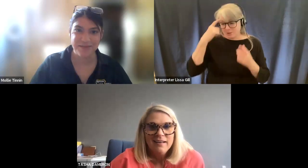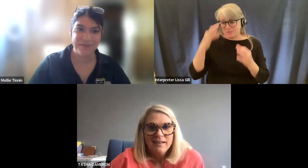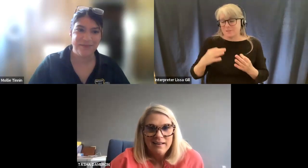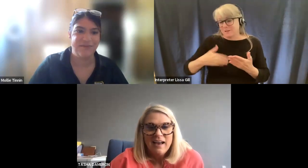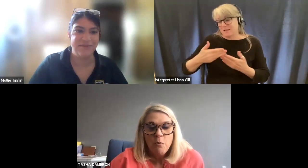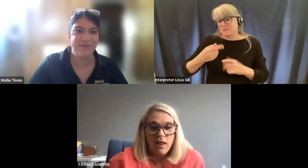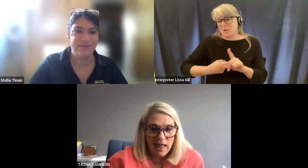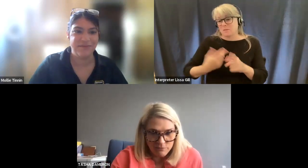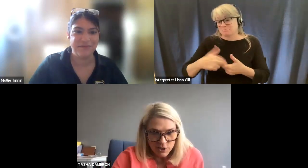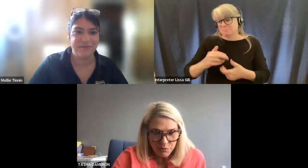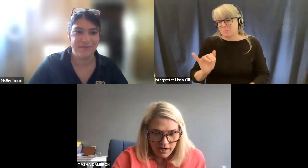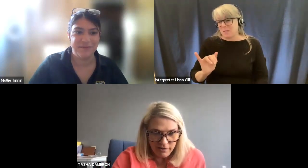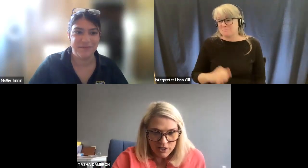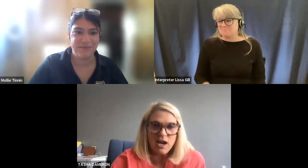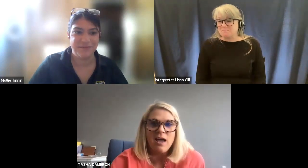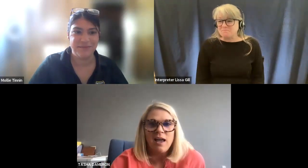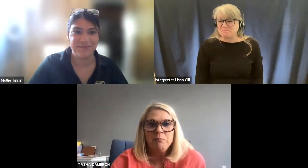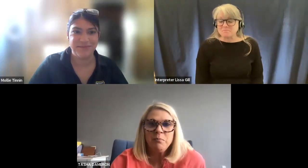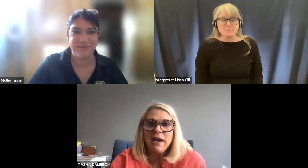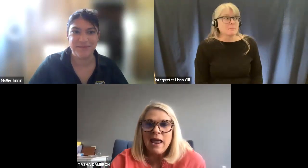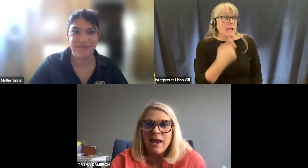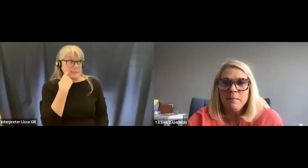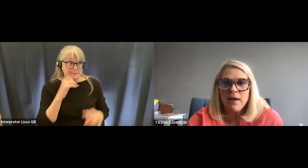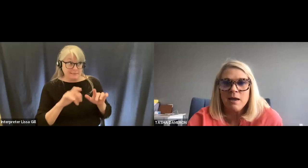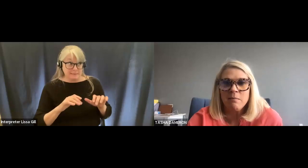Well, I just put it in the chat. I put my name and my company and my phone, my cell phone number and my email.